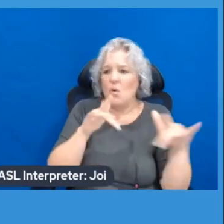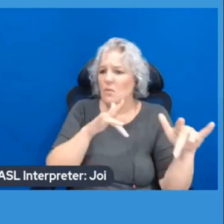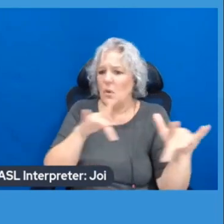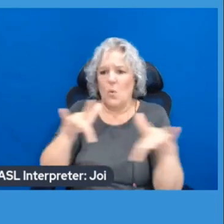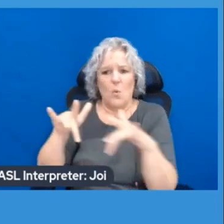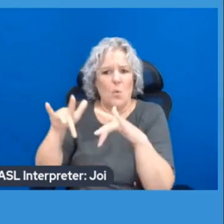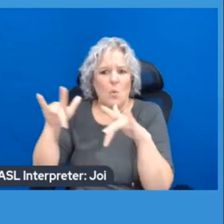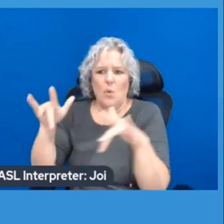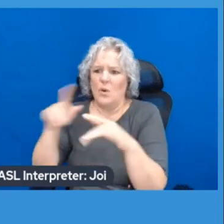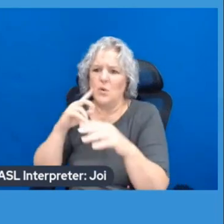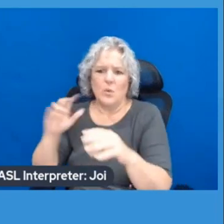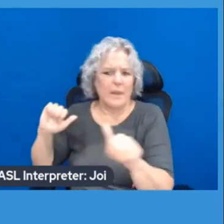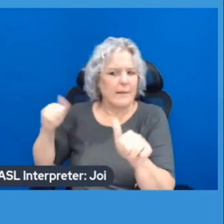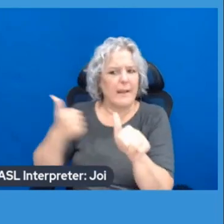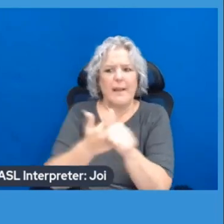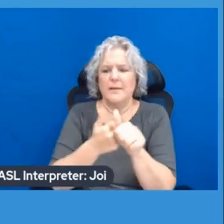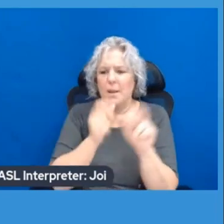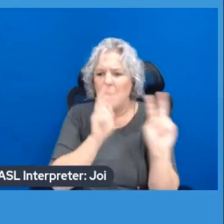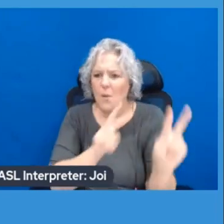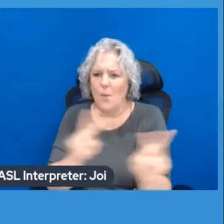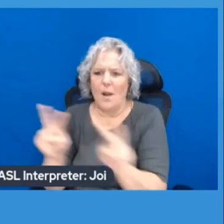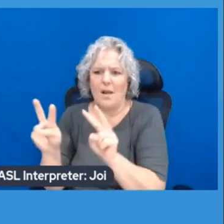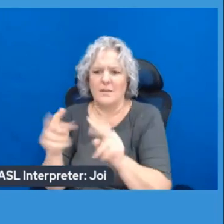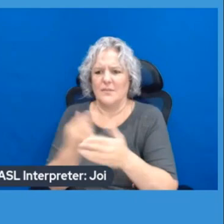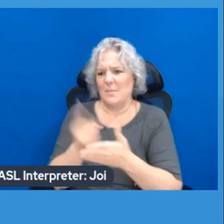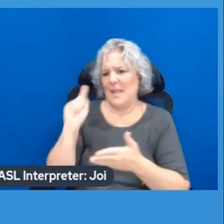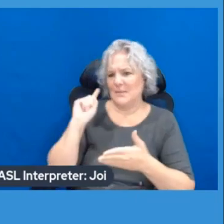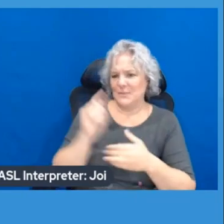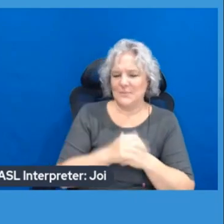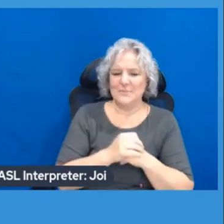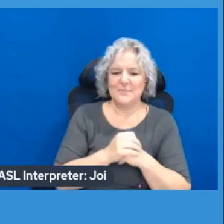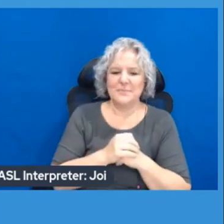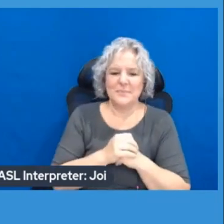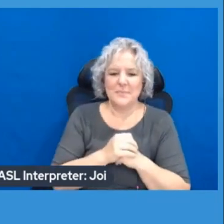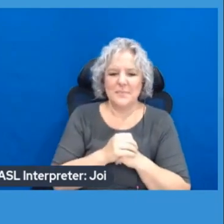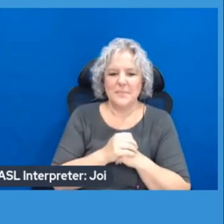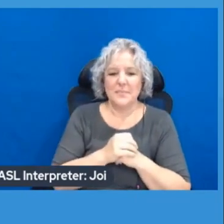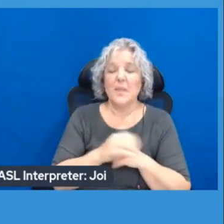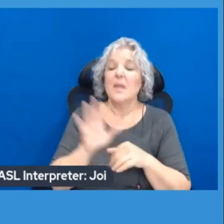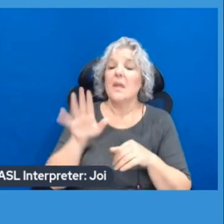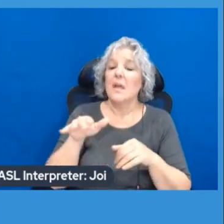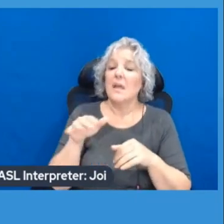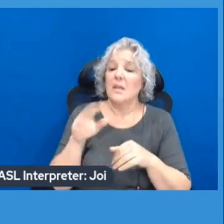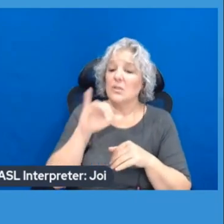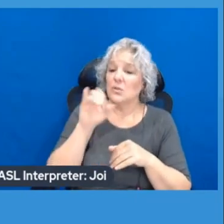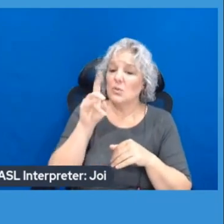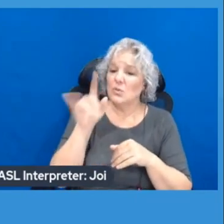if you were not able to attend last week. Judy reminded us that 50 years ago